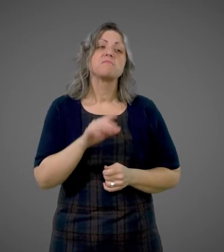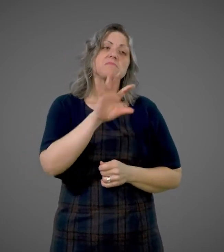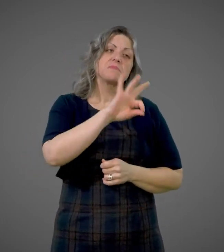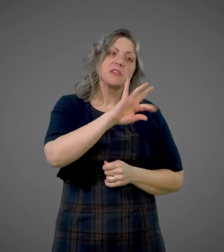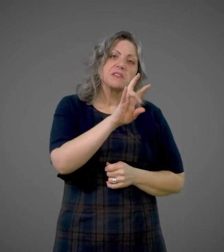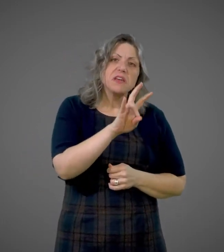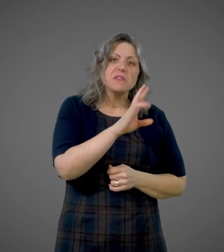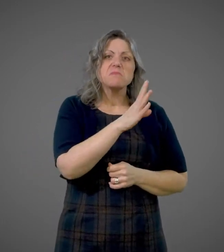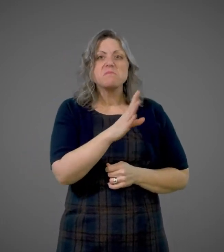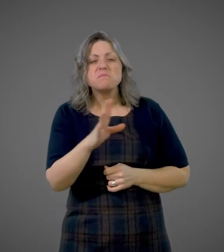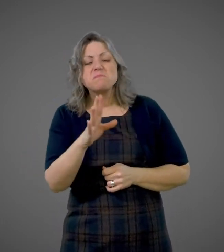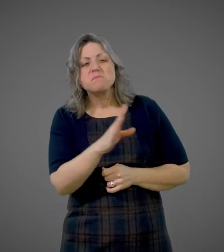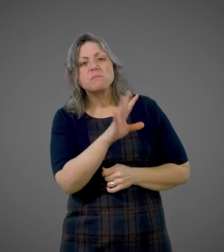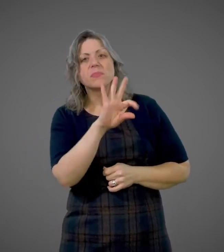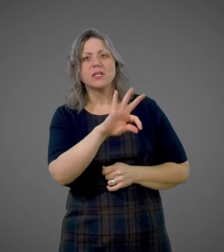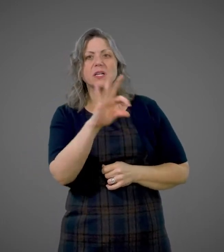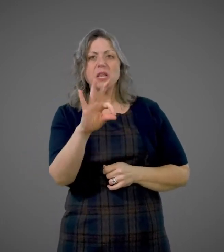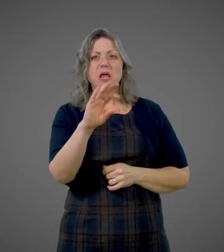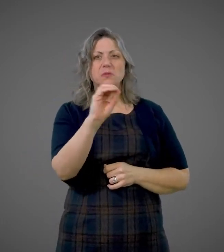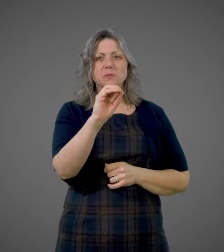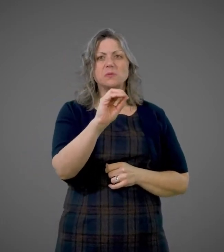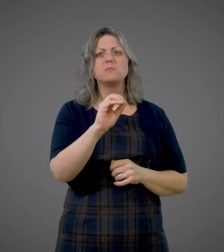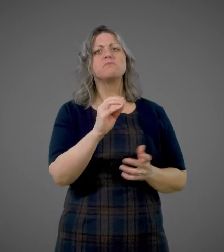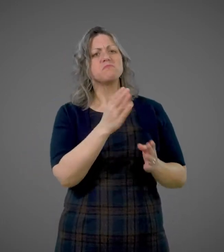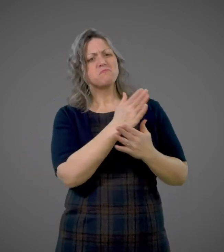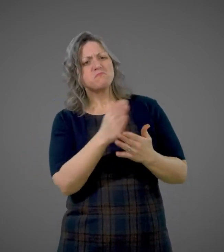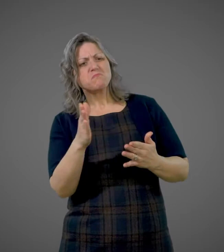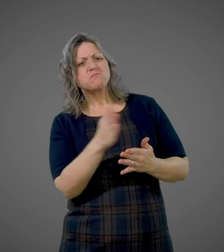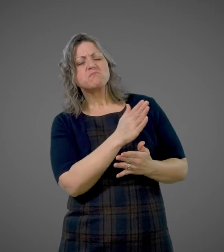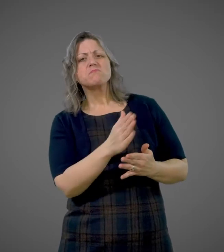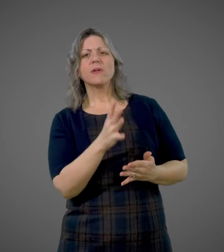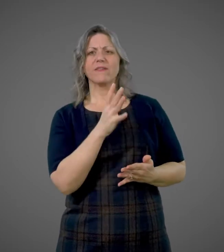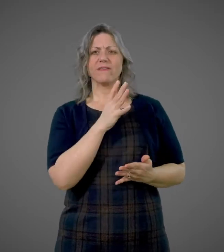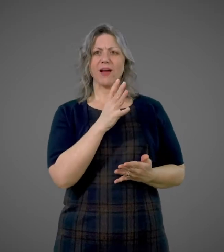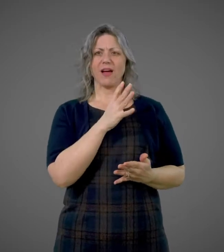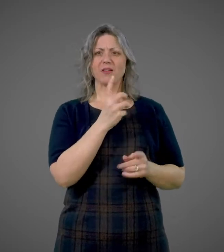Temperatures can be normal between 97 and 99 degrees.